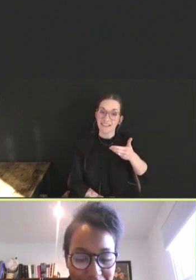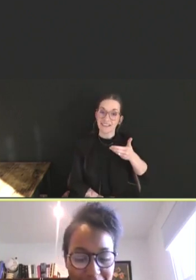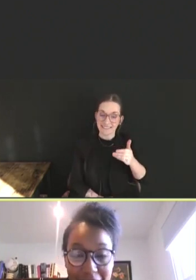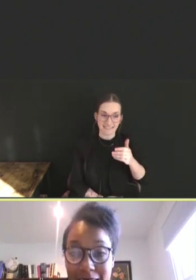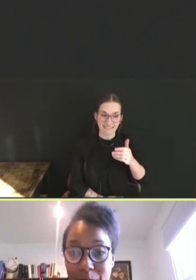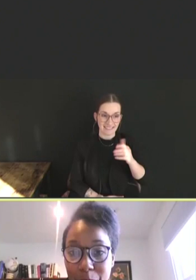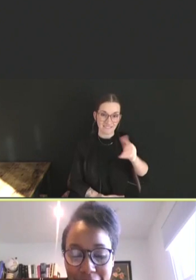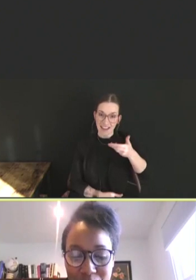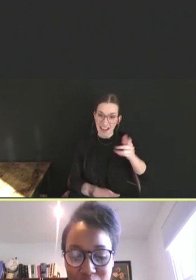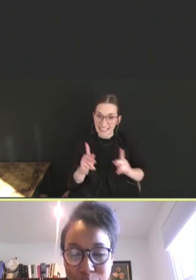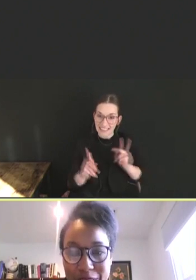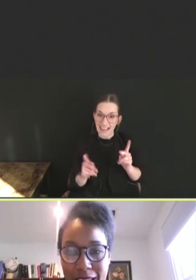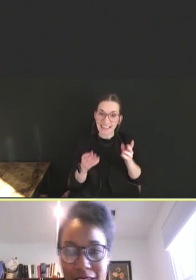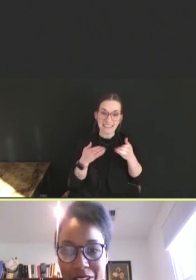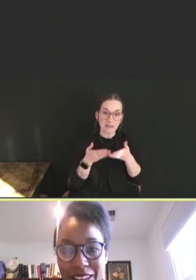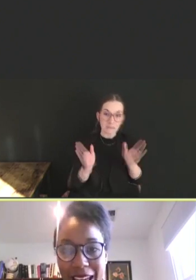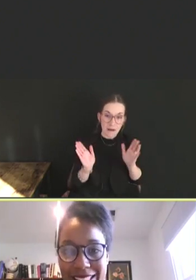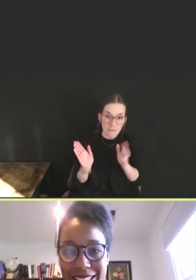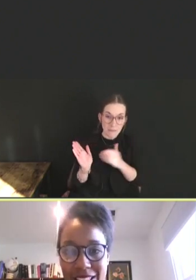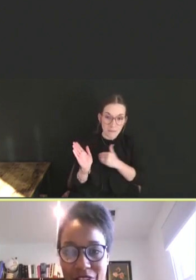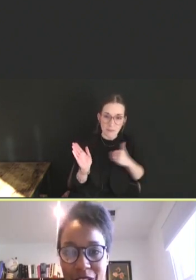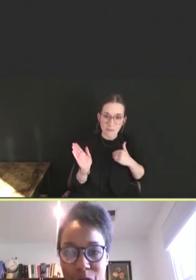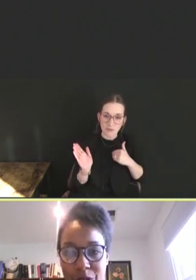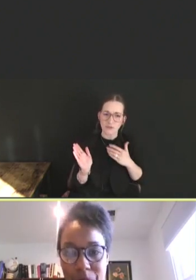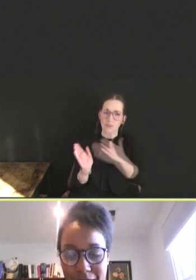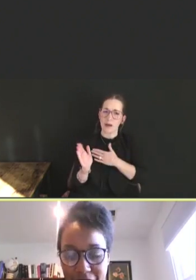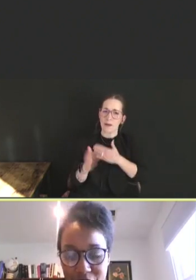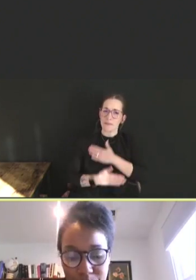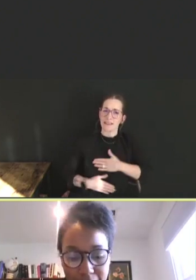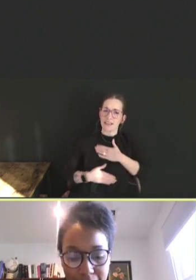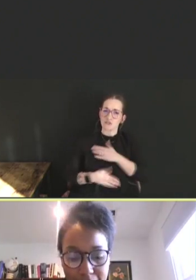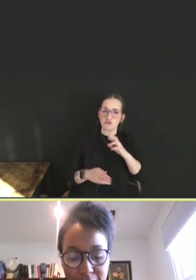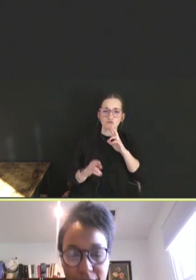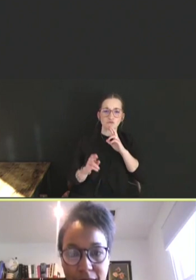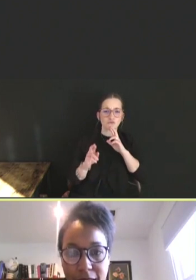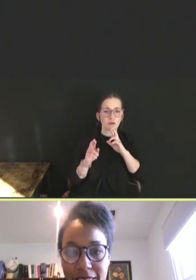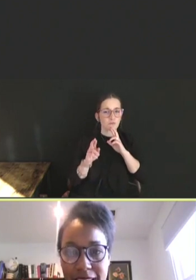It is my pleasure to present on the Vaccines Federal Implementation Plan.